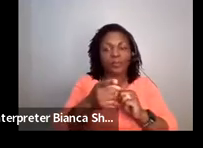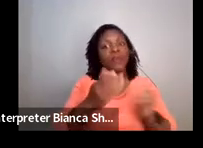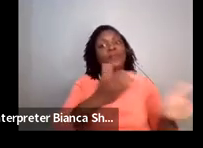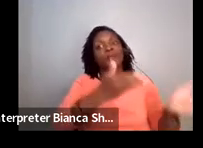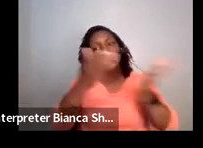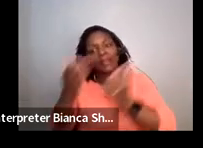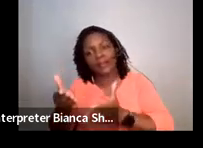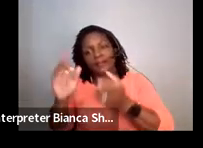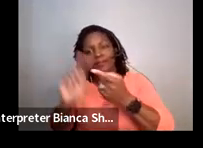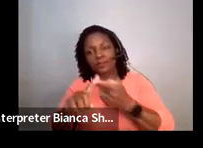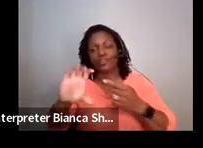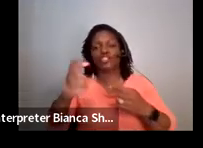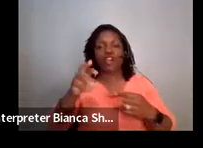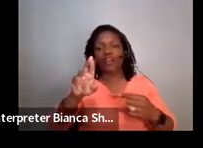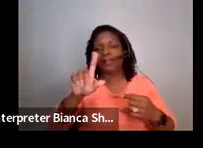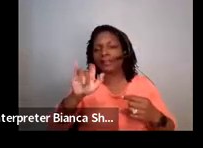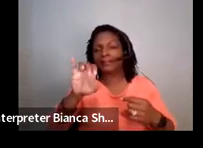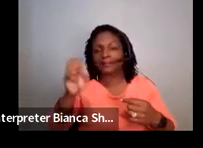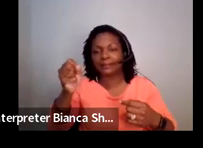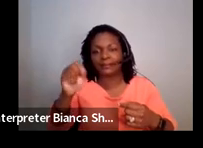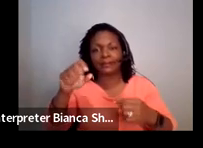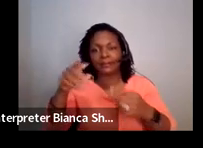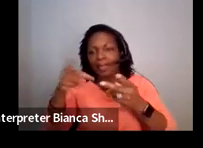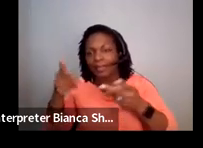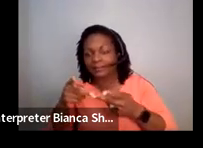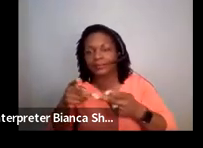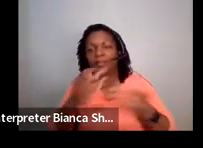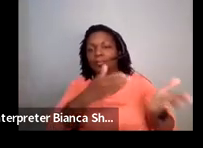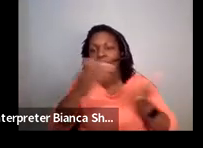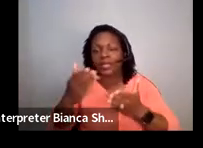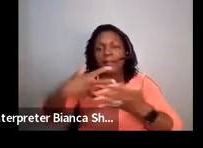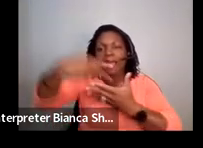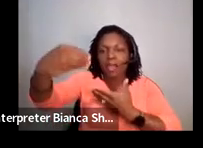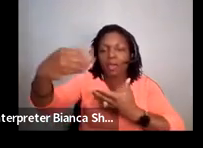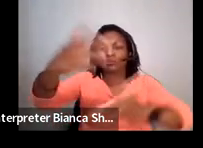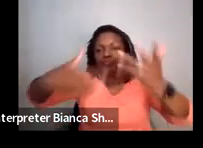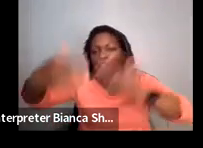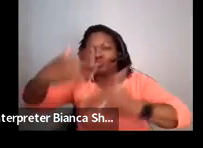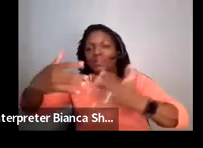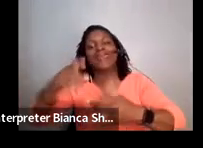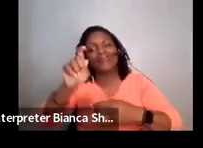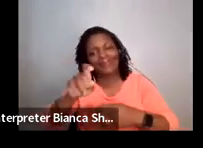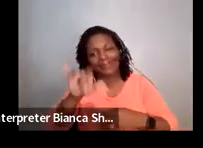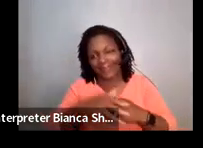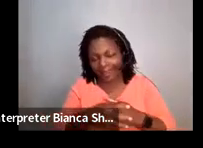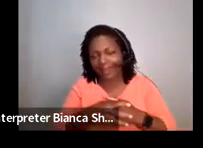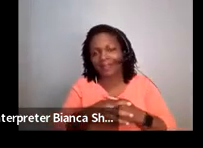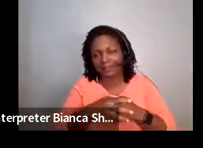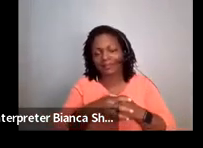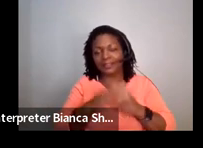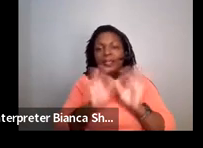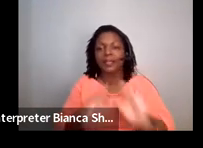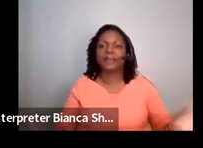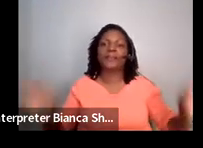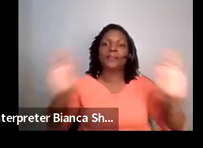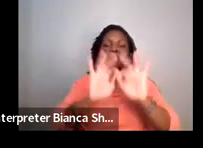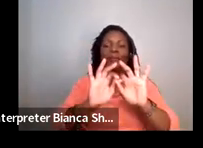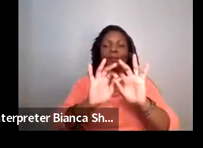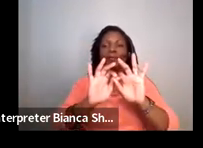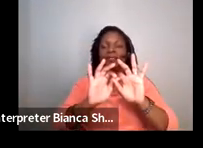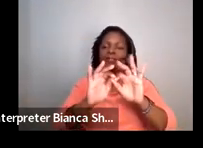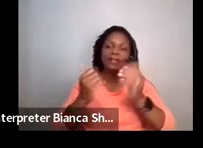They need that social engagement. It is so very important to retain those brain cells and those connections.